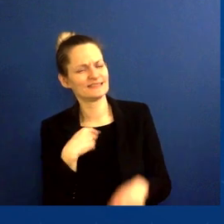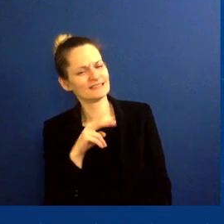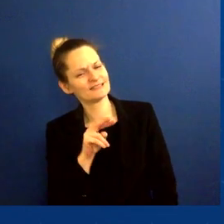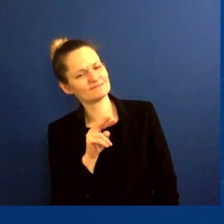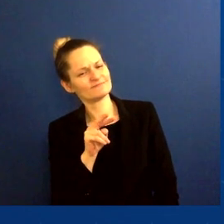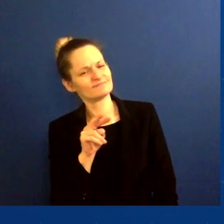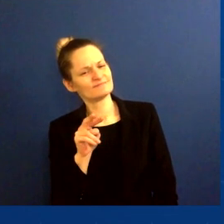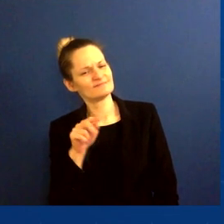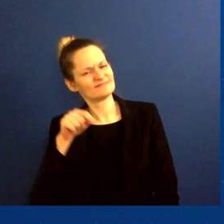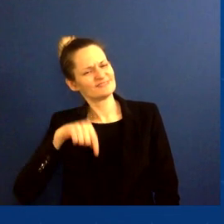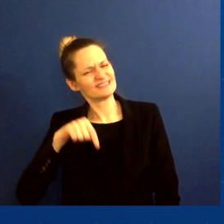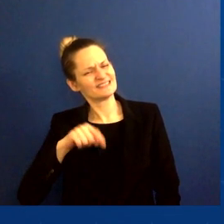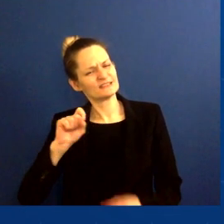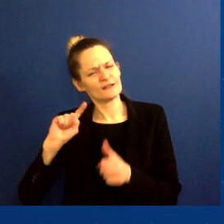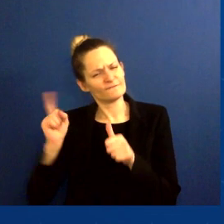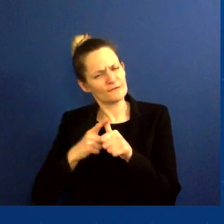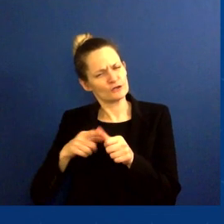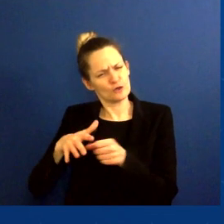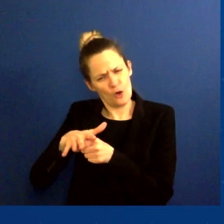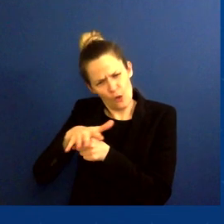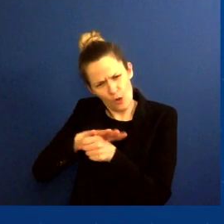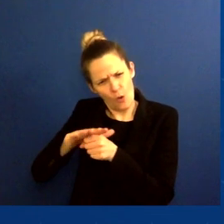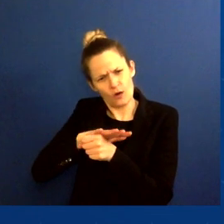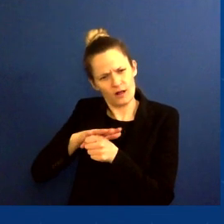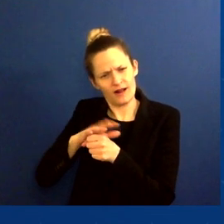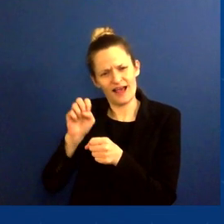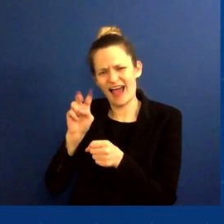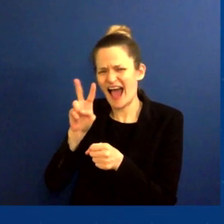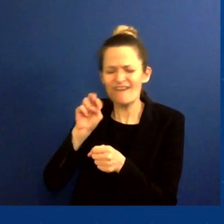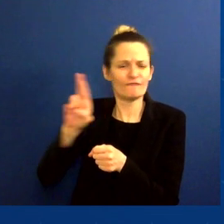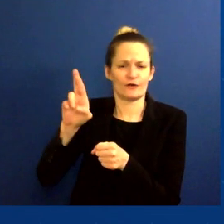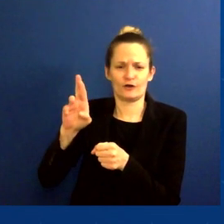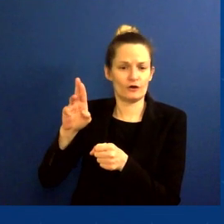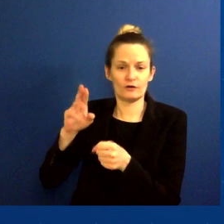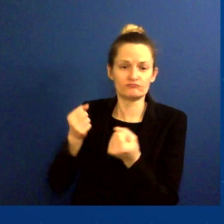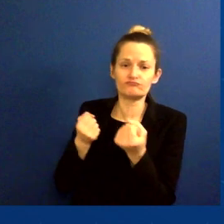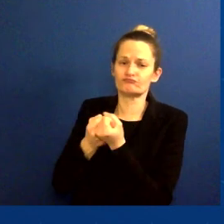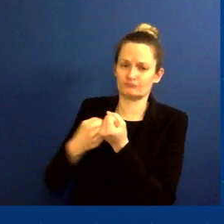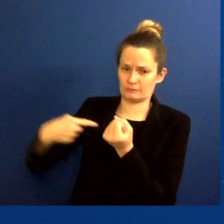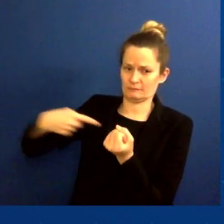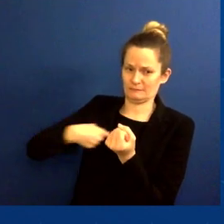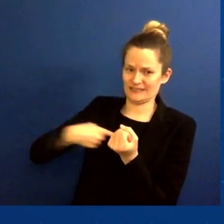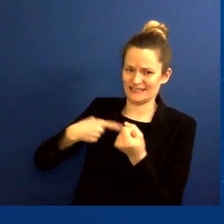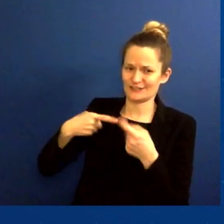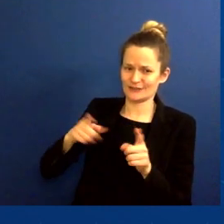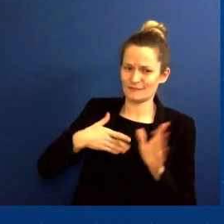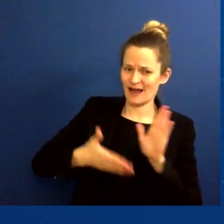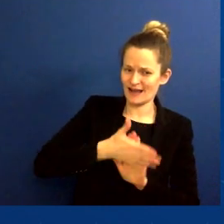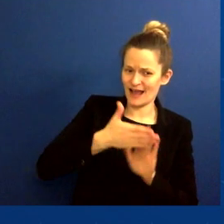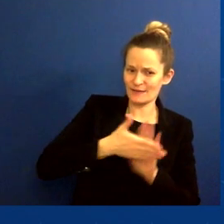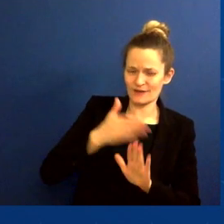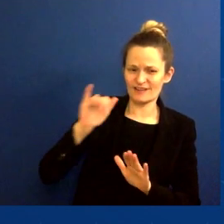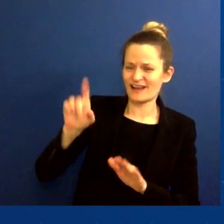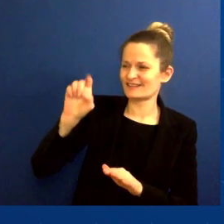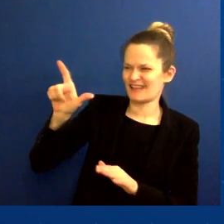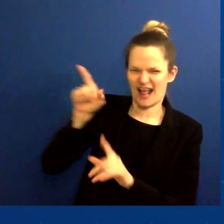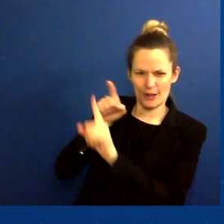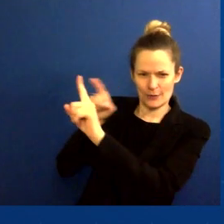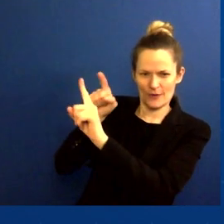was a guy named Tommy Schrank (ph) in Elsmere, Delaware, Local Ironworkers. And he asked me to come out to a site.